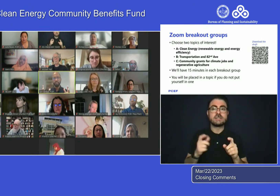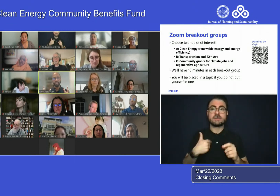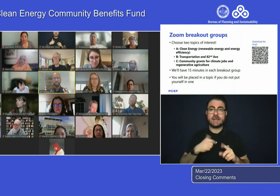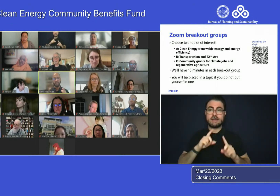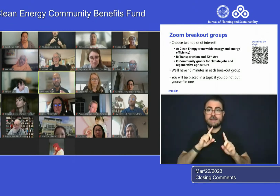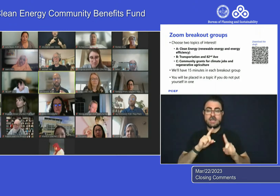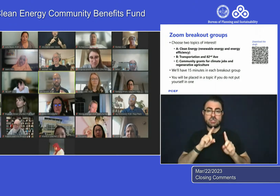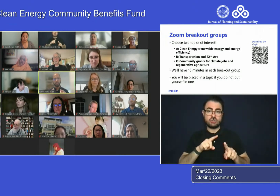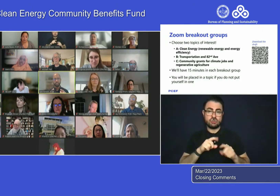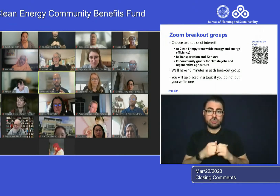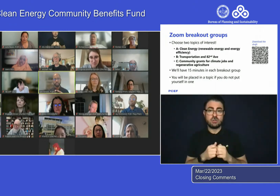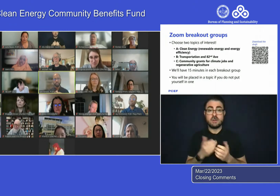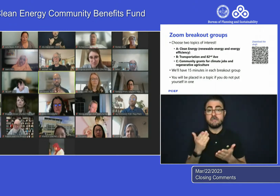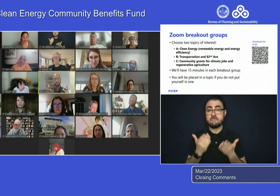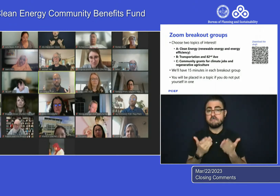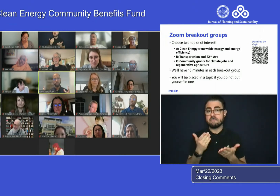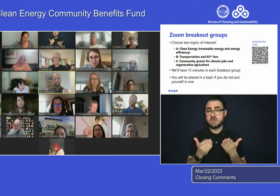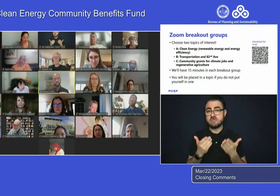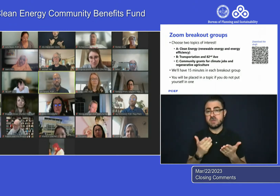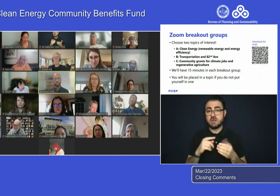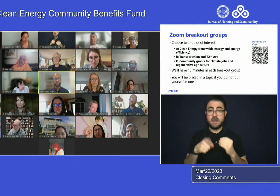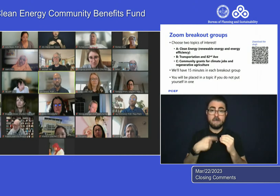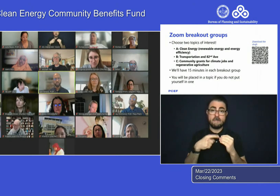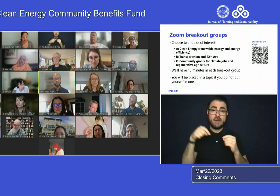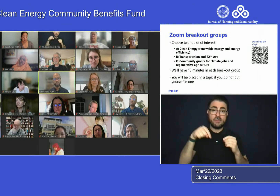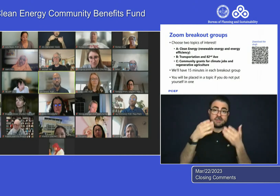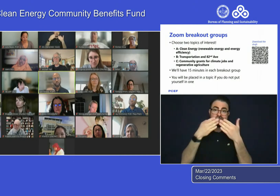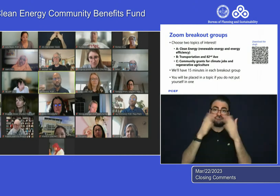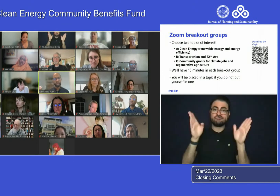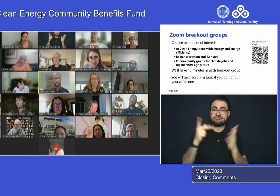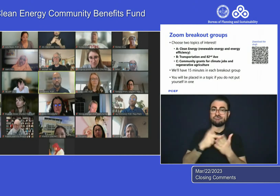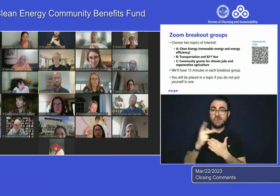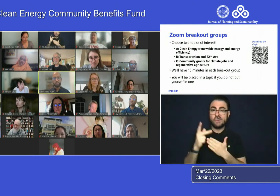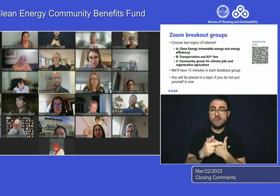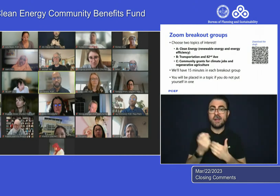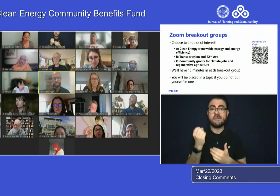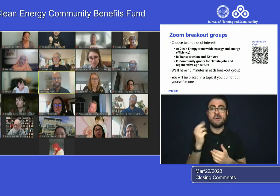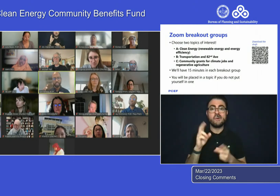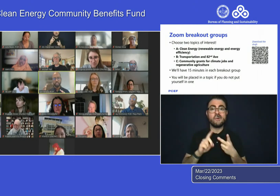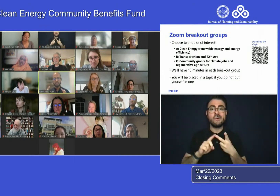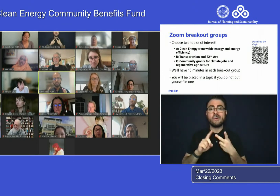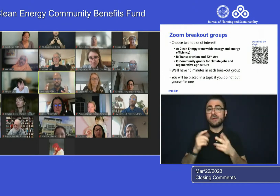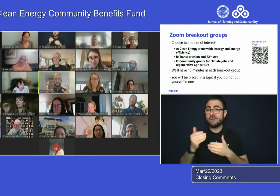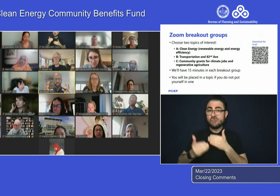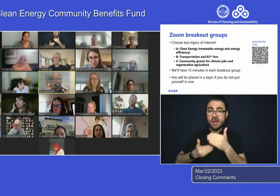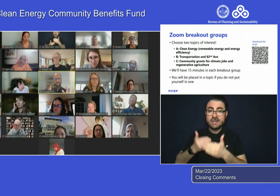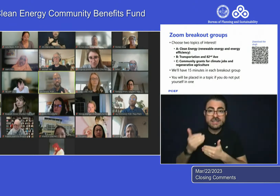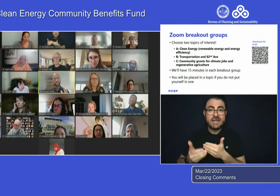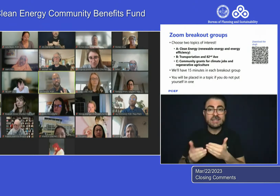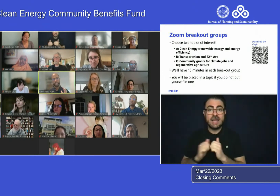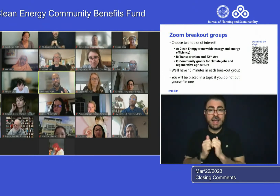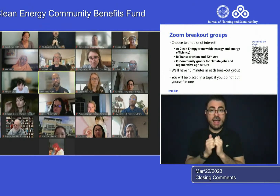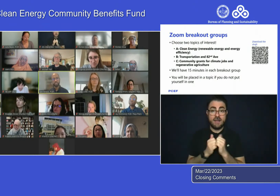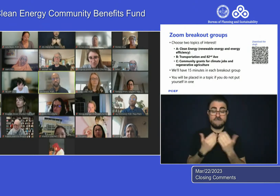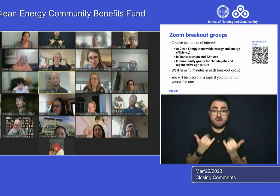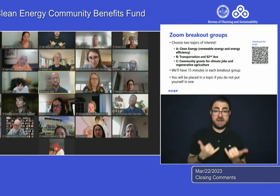MINUTES, JUST A FEW QUESTIONS THAT WE CAN TAKE THAT FOLKS HAD,